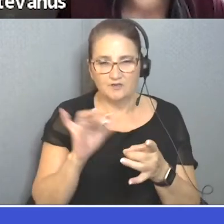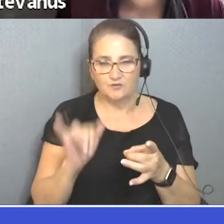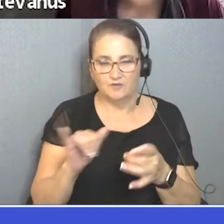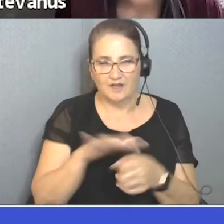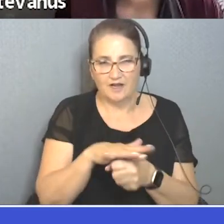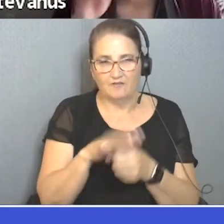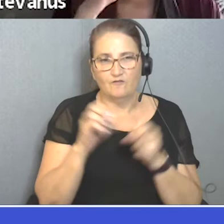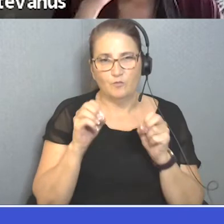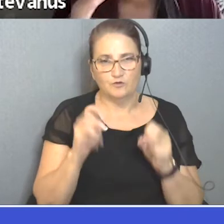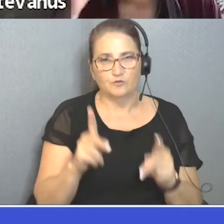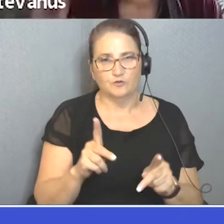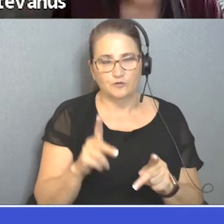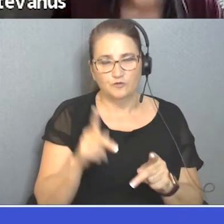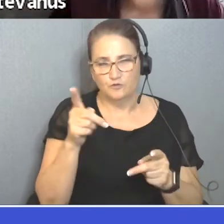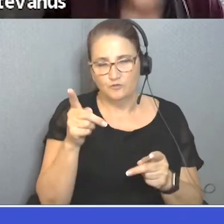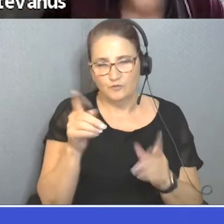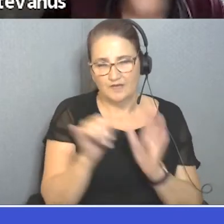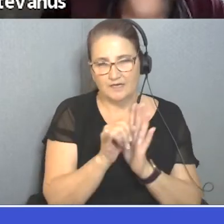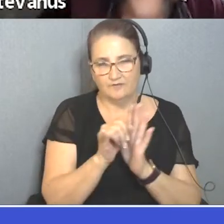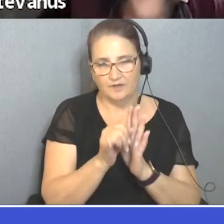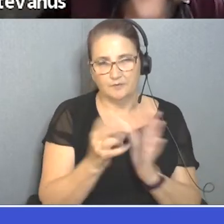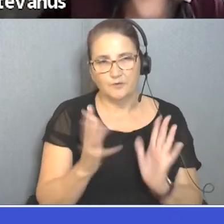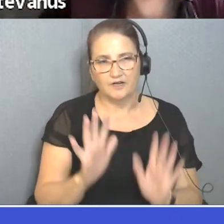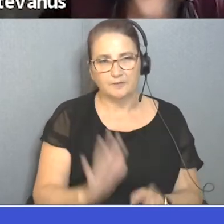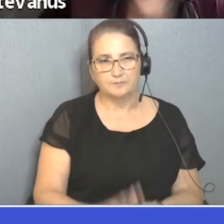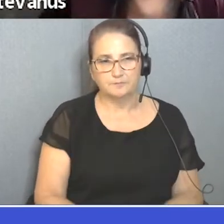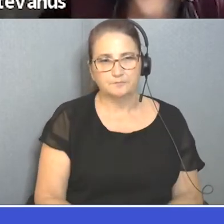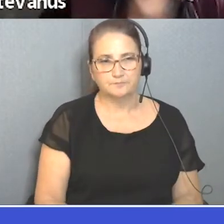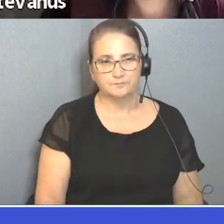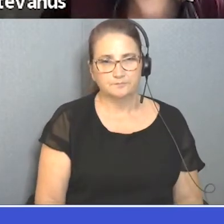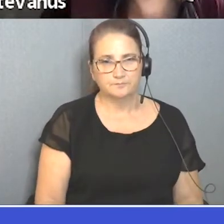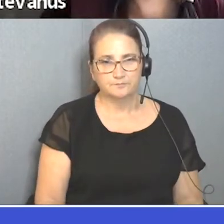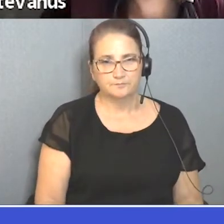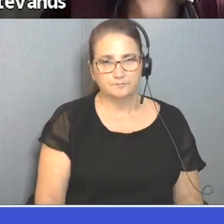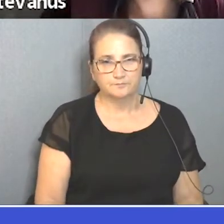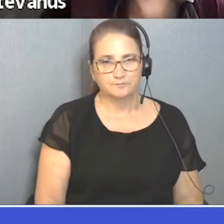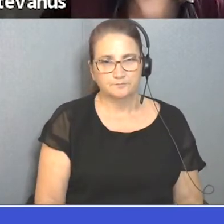places related to the area of opportunity.